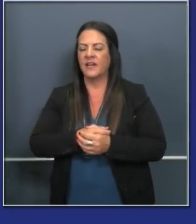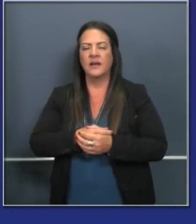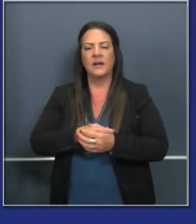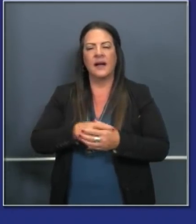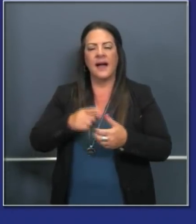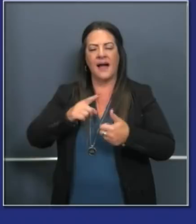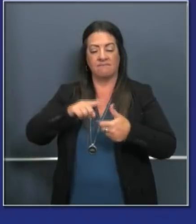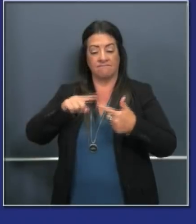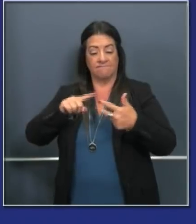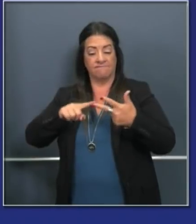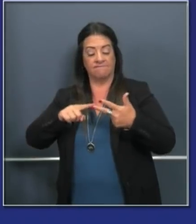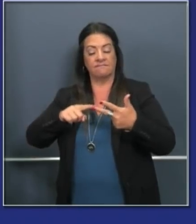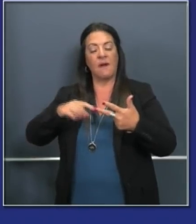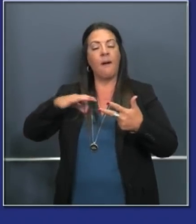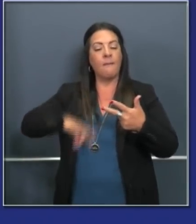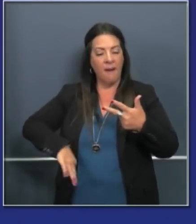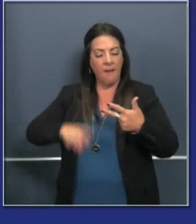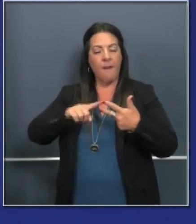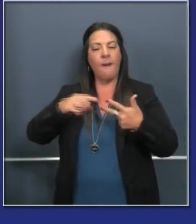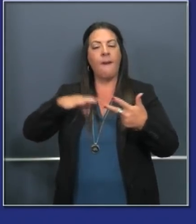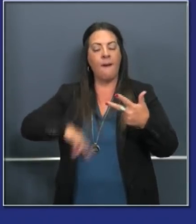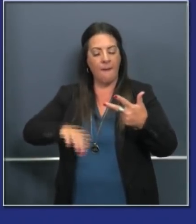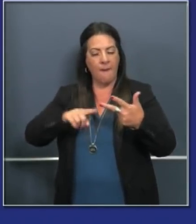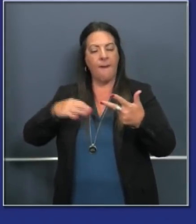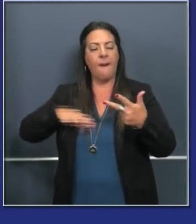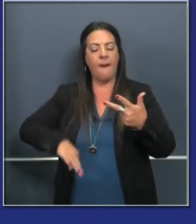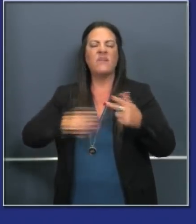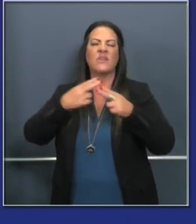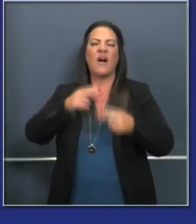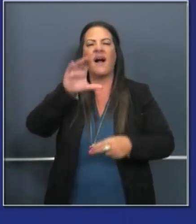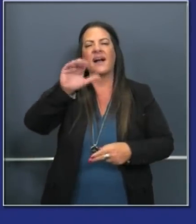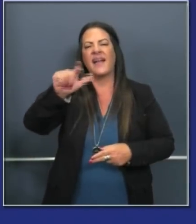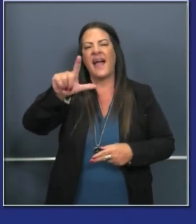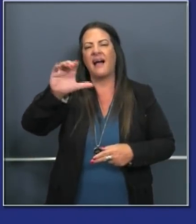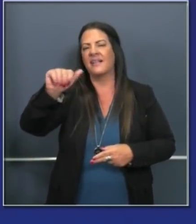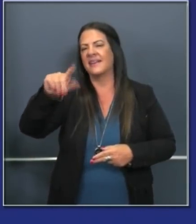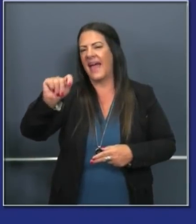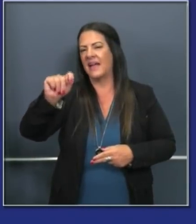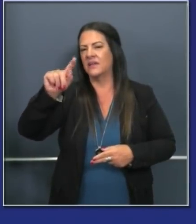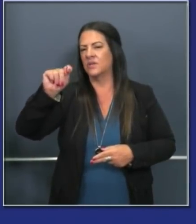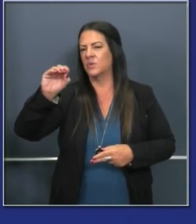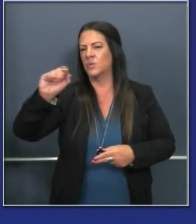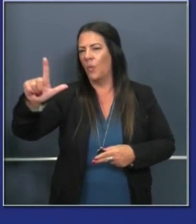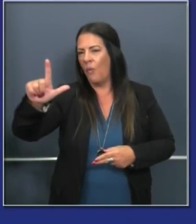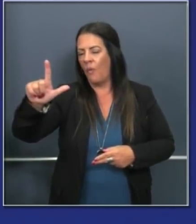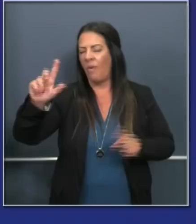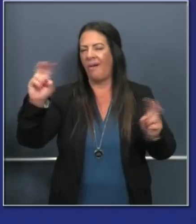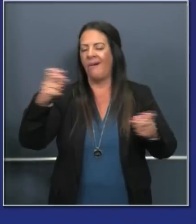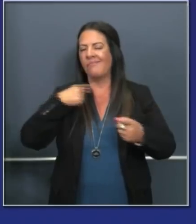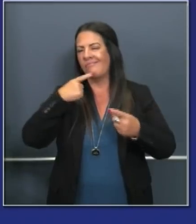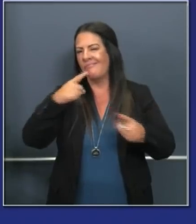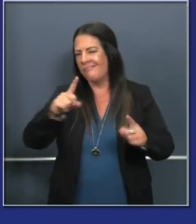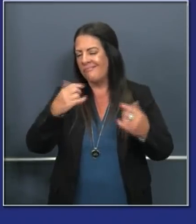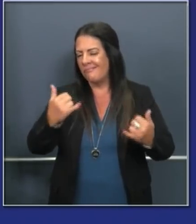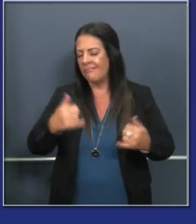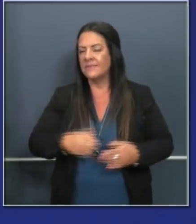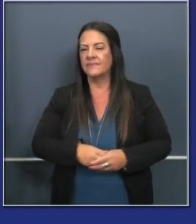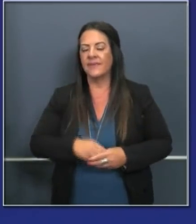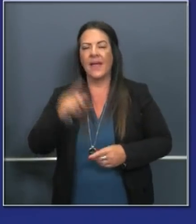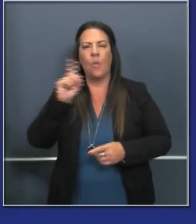WANT TO TAKE A FEW MINUTES TO TALK ABOUT THE 3 DIFFERENT FUNCTIONALITIES OR. REAL BENEFITS OF THE CAL